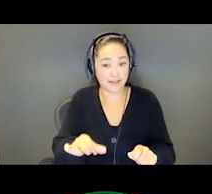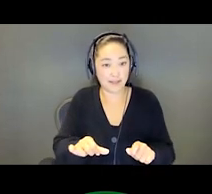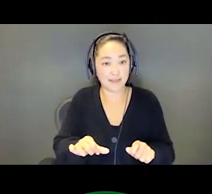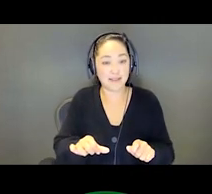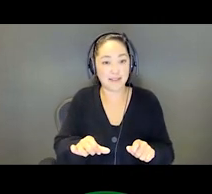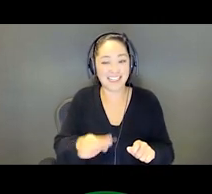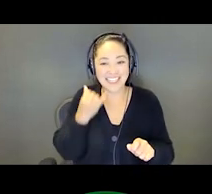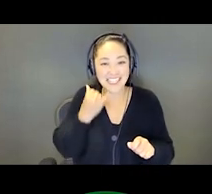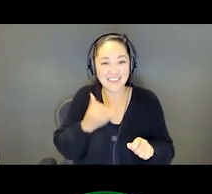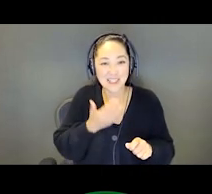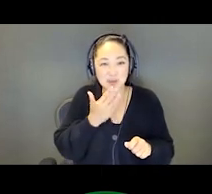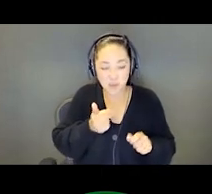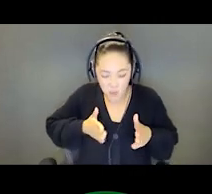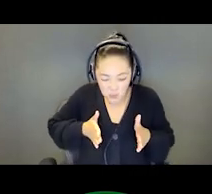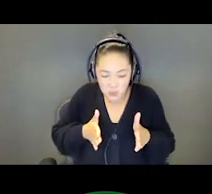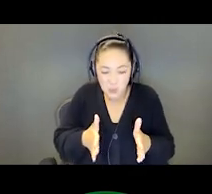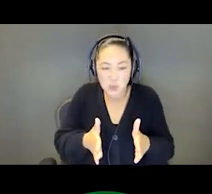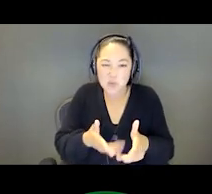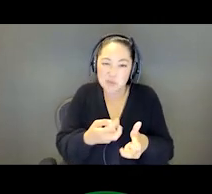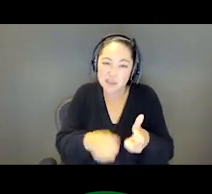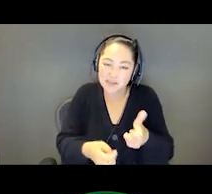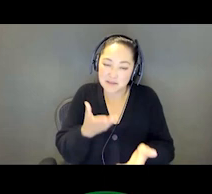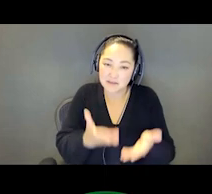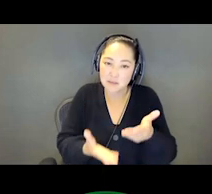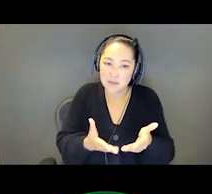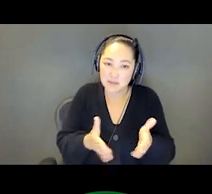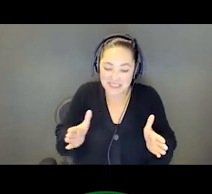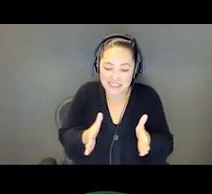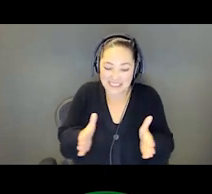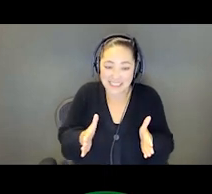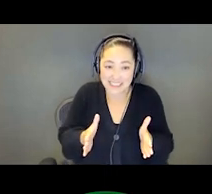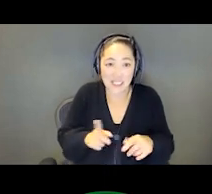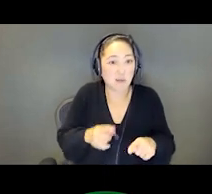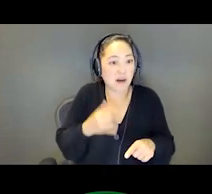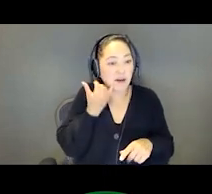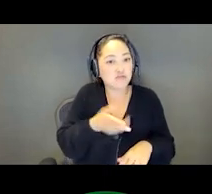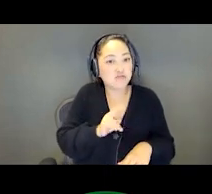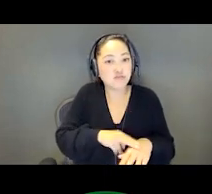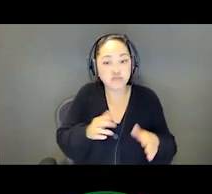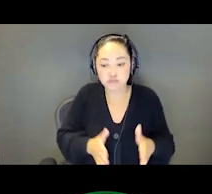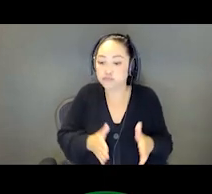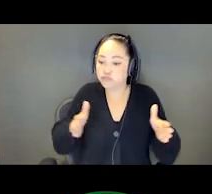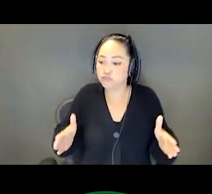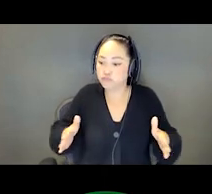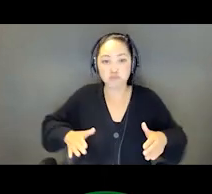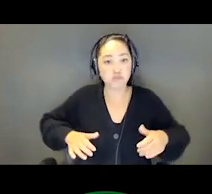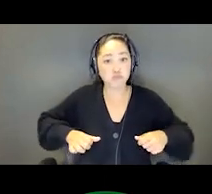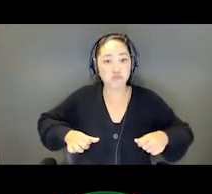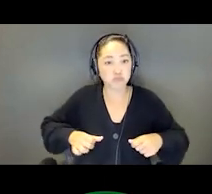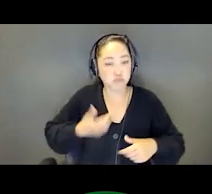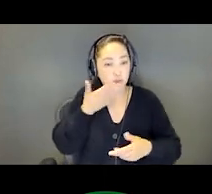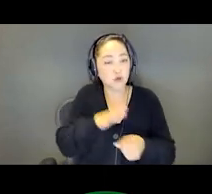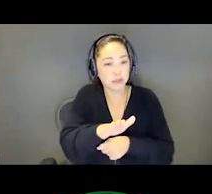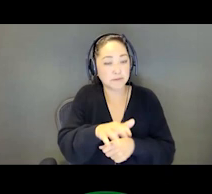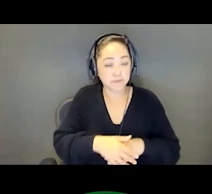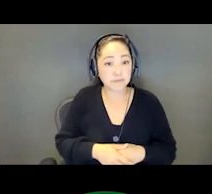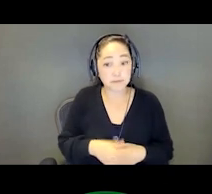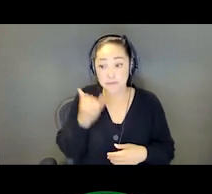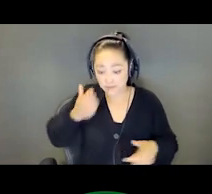very hard but regular regular trail is it's often very if a wheelchair passes a cartus